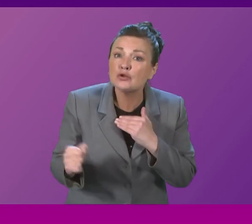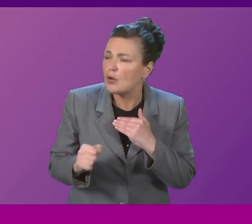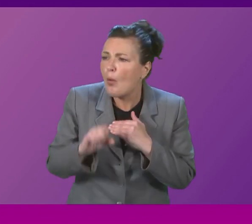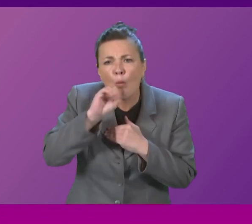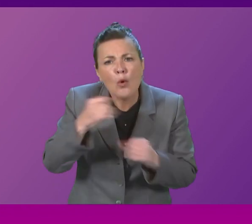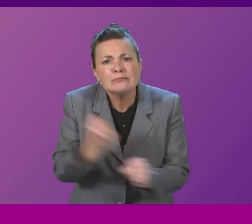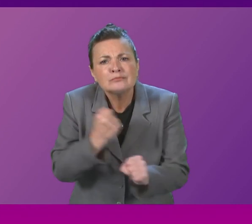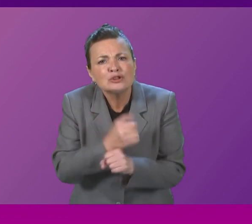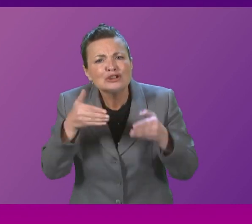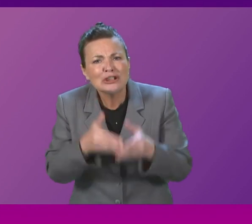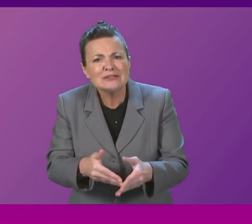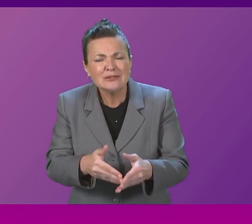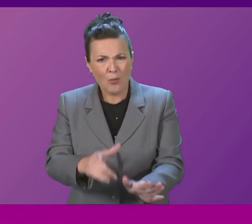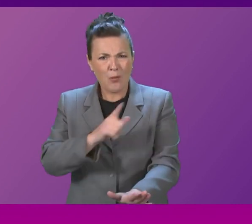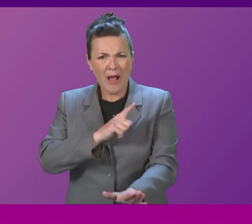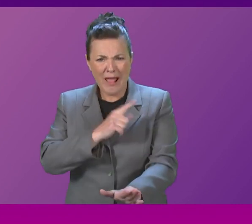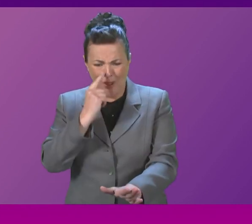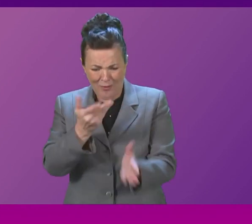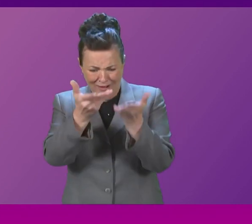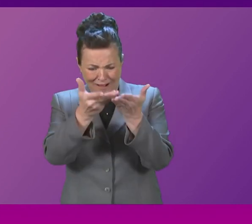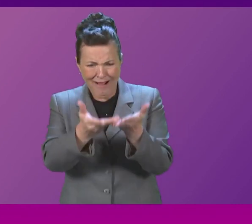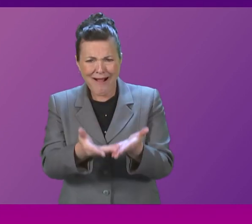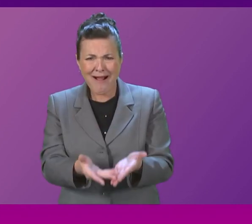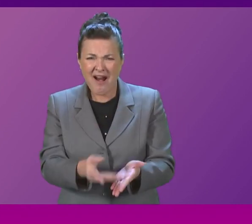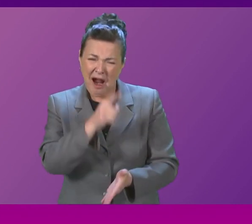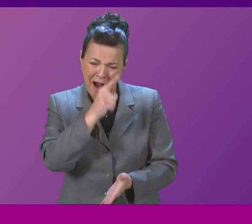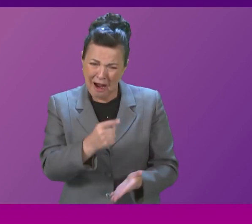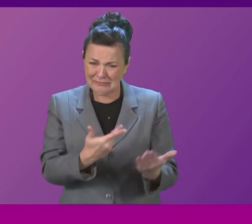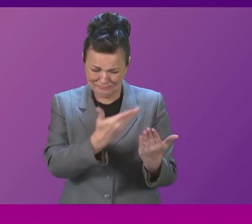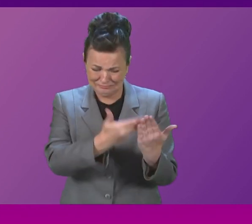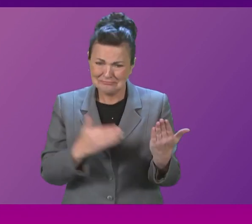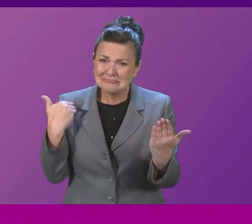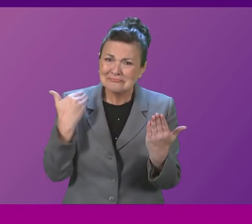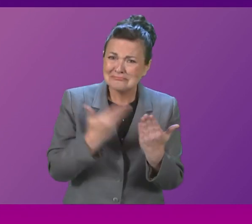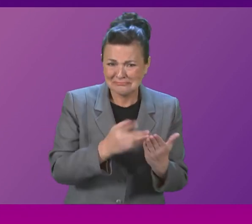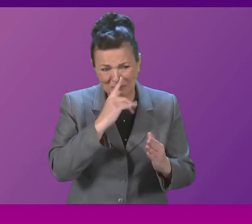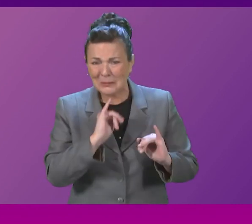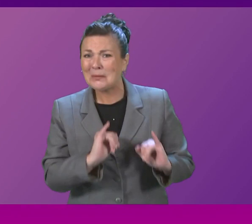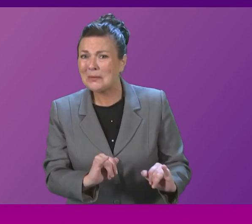Let us look at the First Minister’s appalling record on failing to build essential ferries